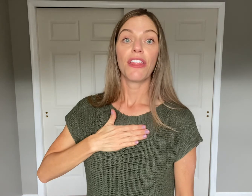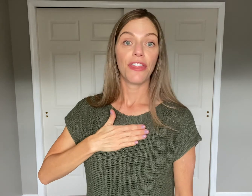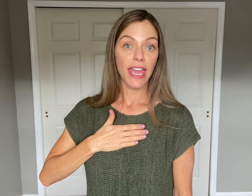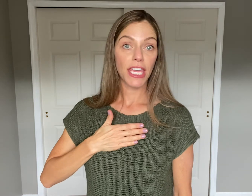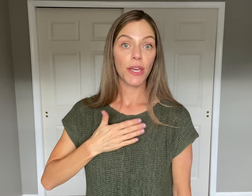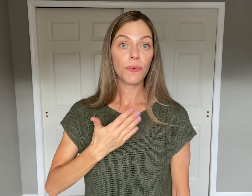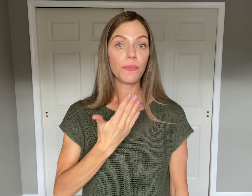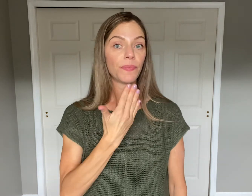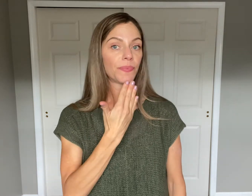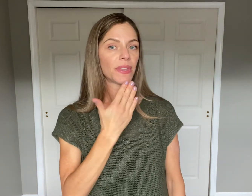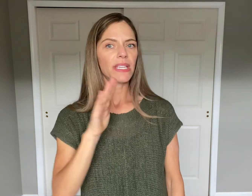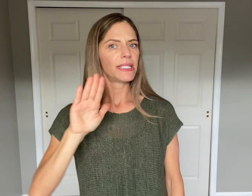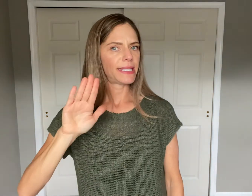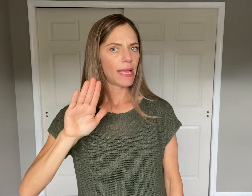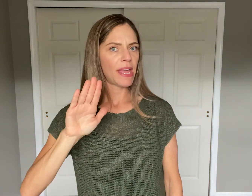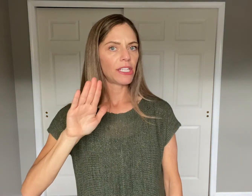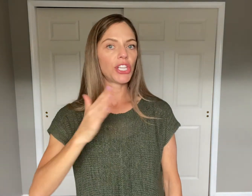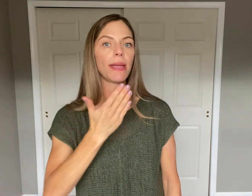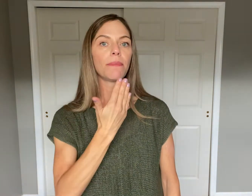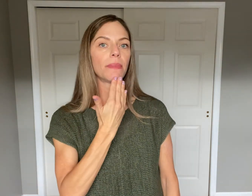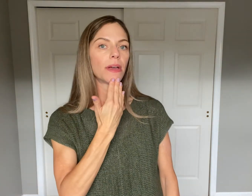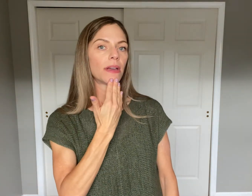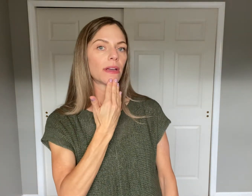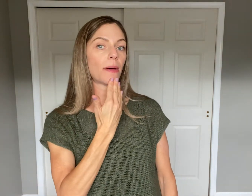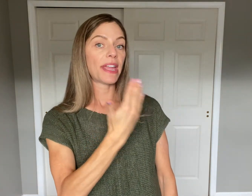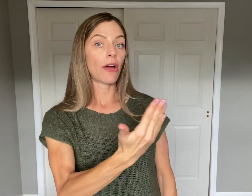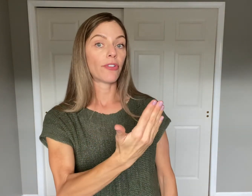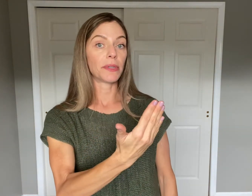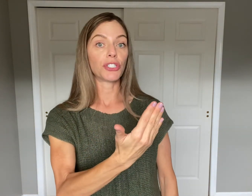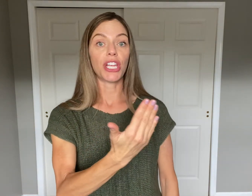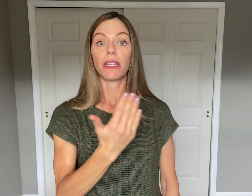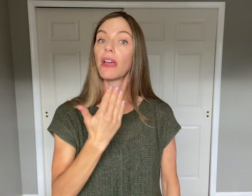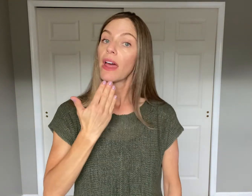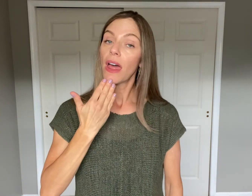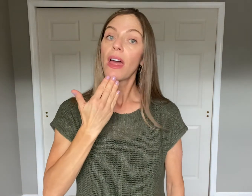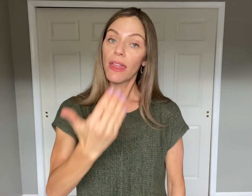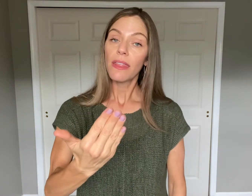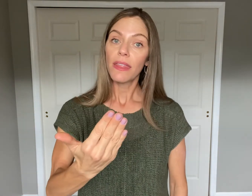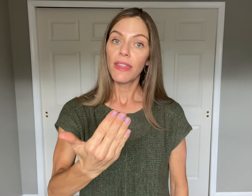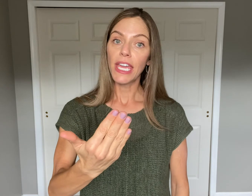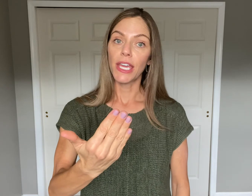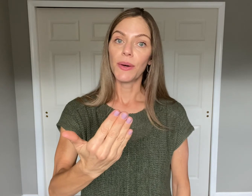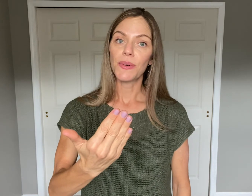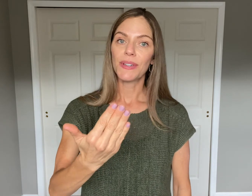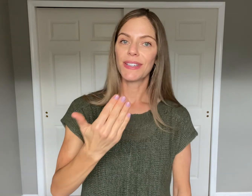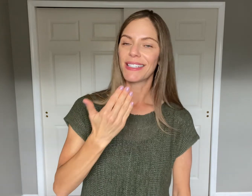THANK YOU Same handshape coming out from your chin. "Thank you"